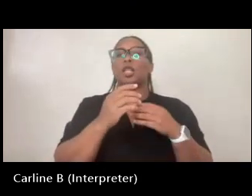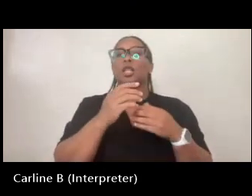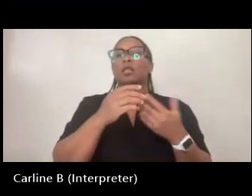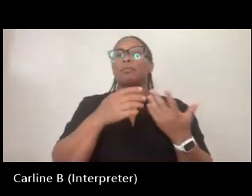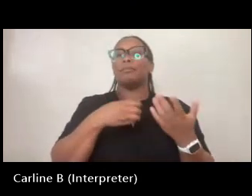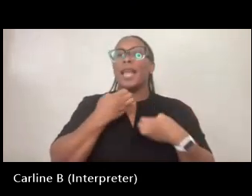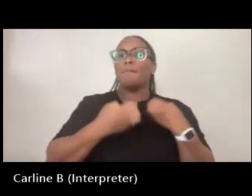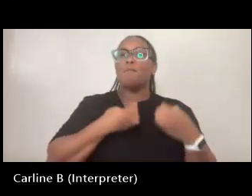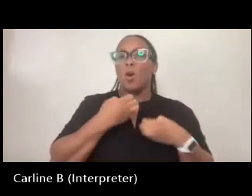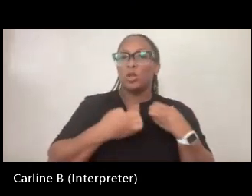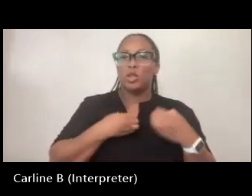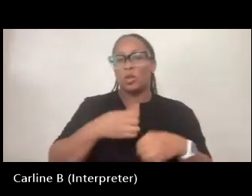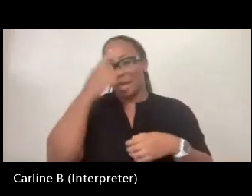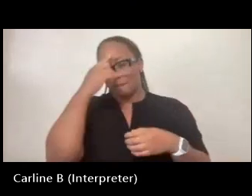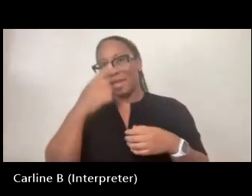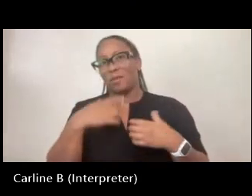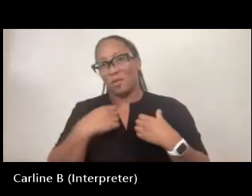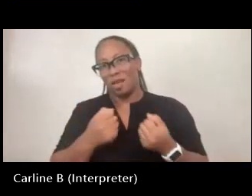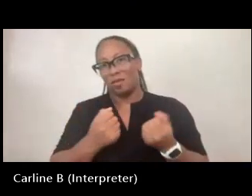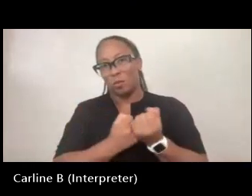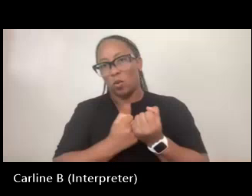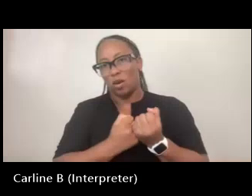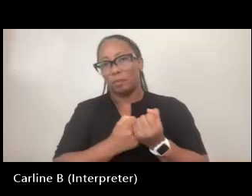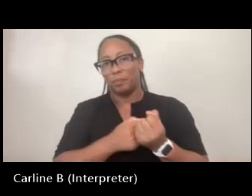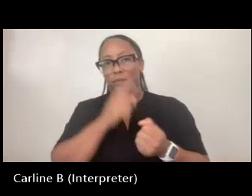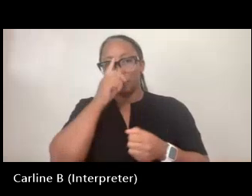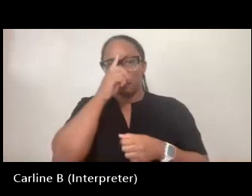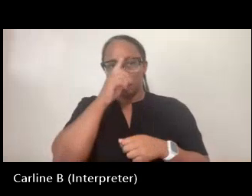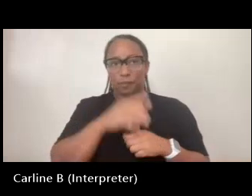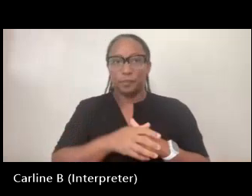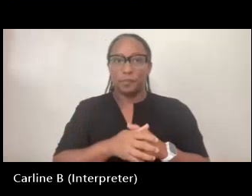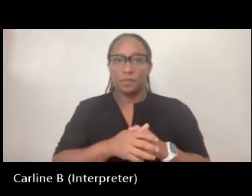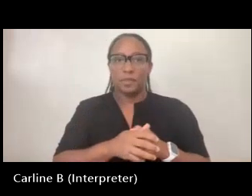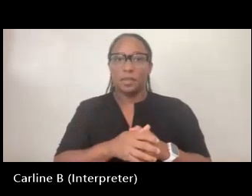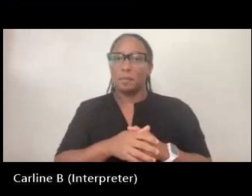for all of us, no matter how old we are, they're not in the aging sector.